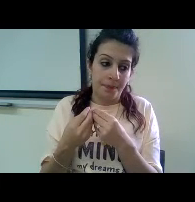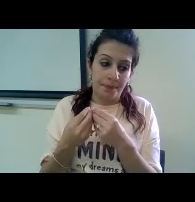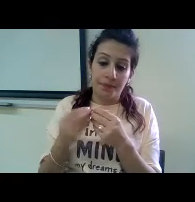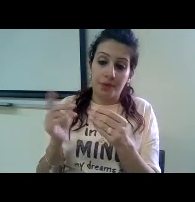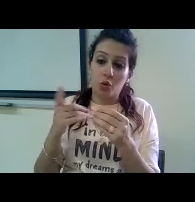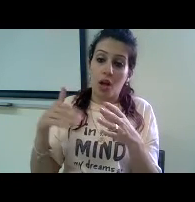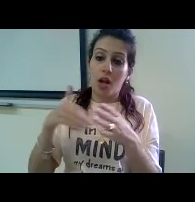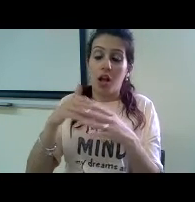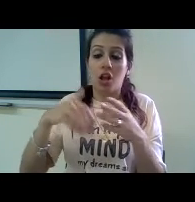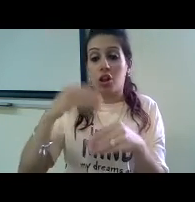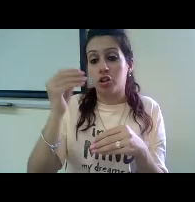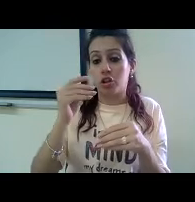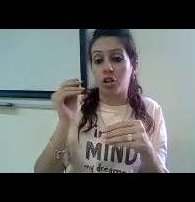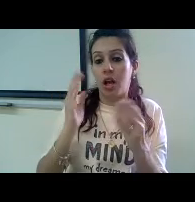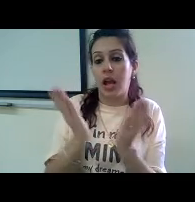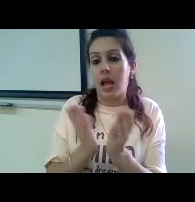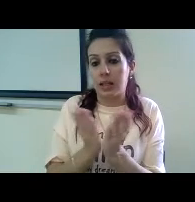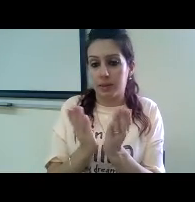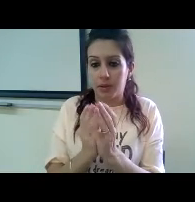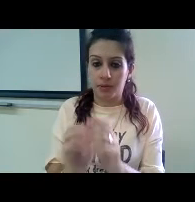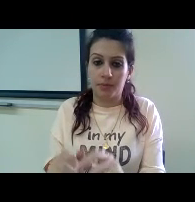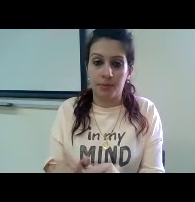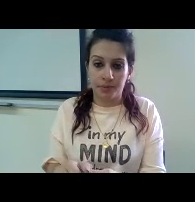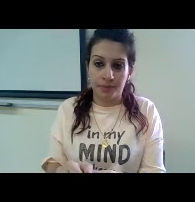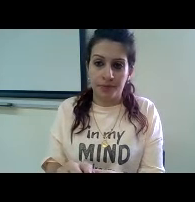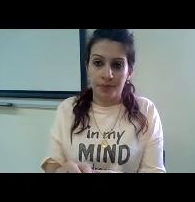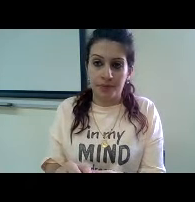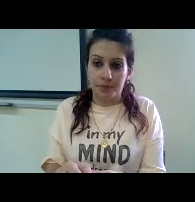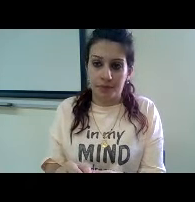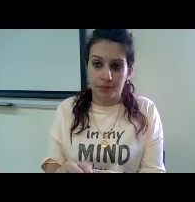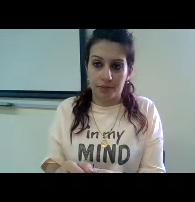So in which the parents are active,